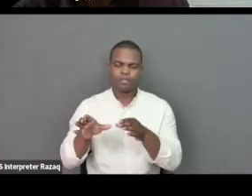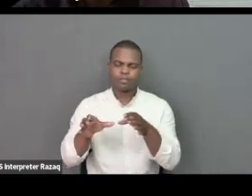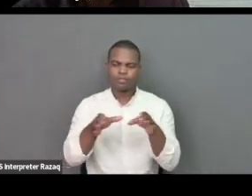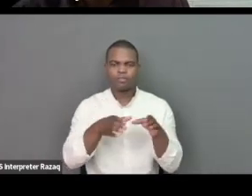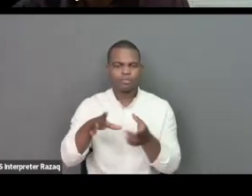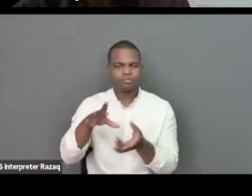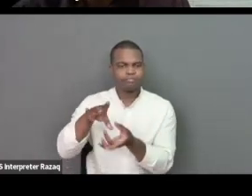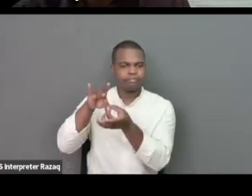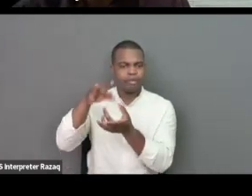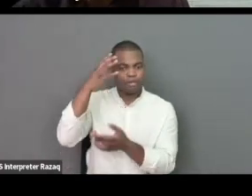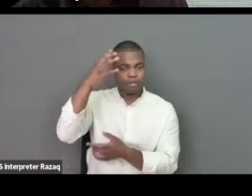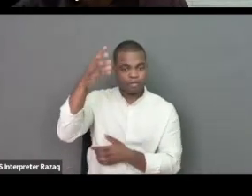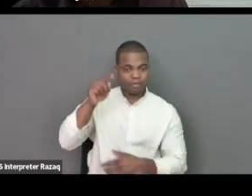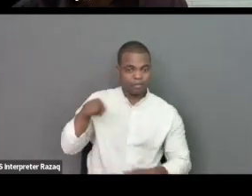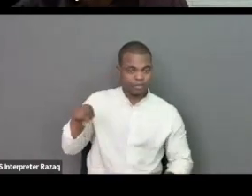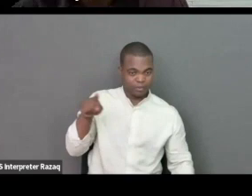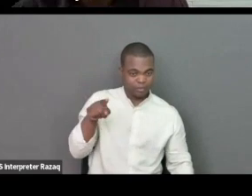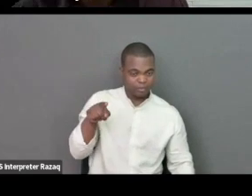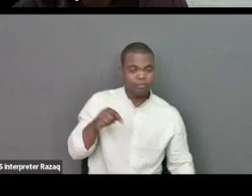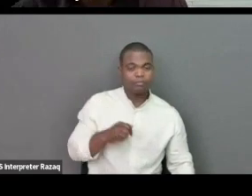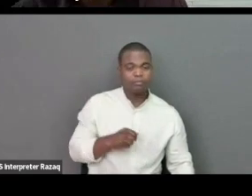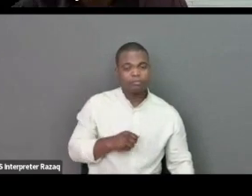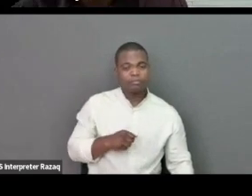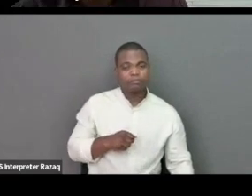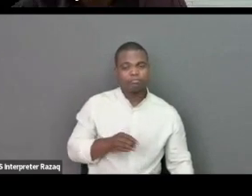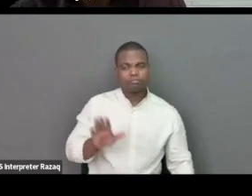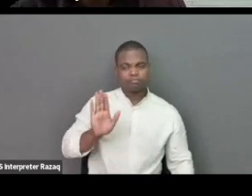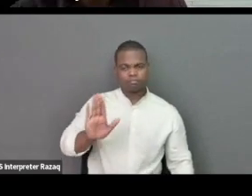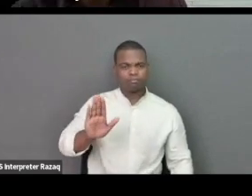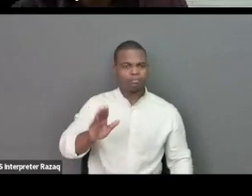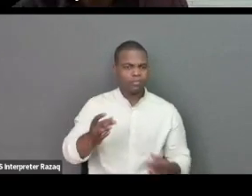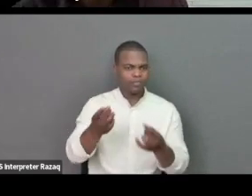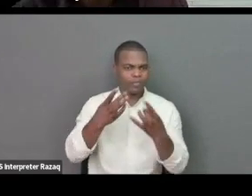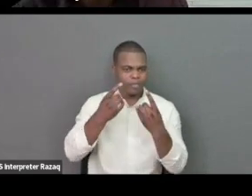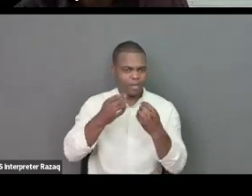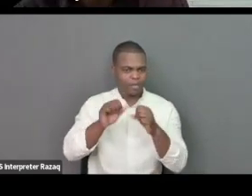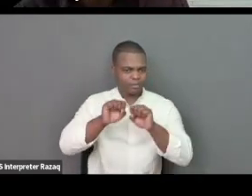been probably centralized as well.